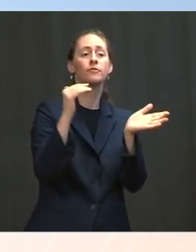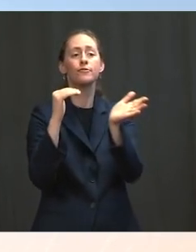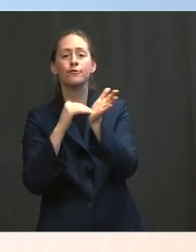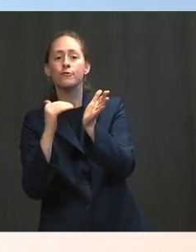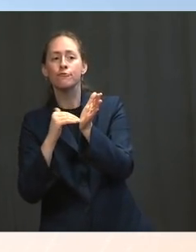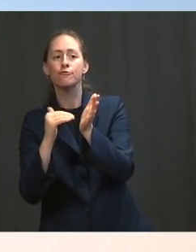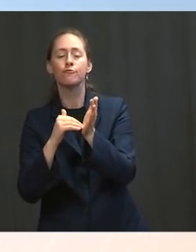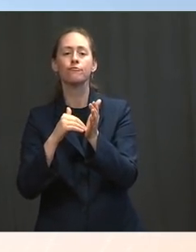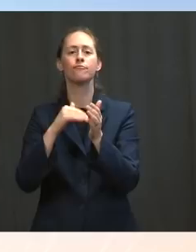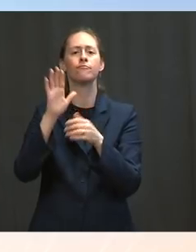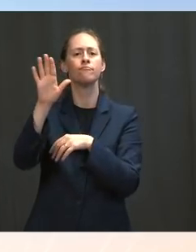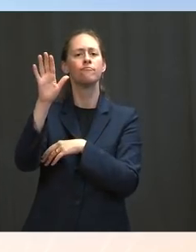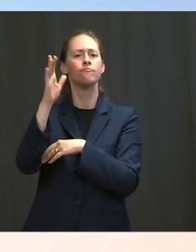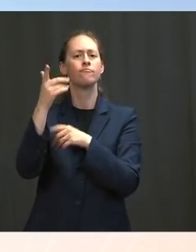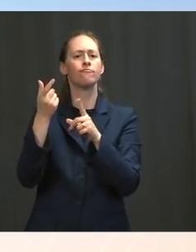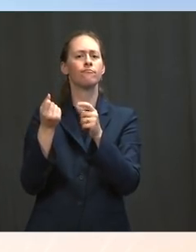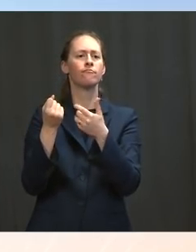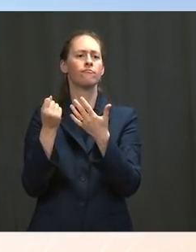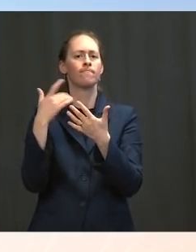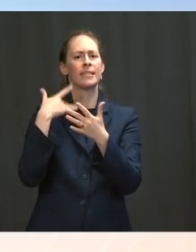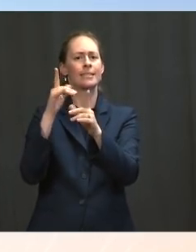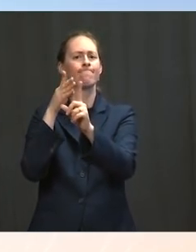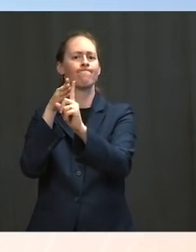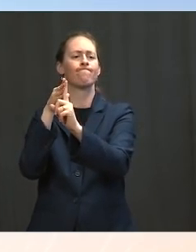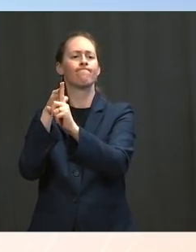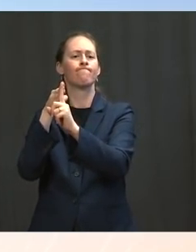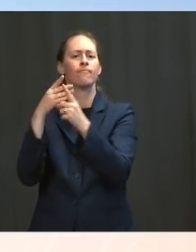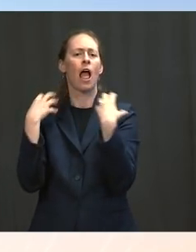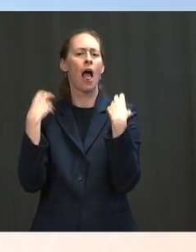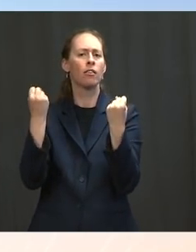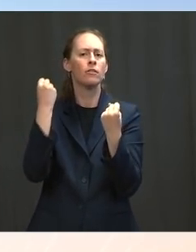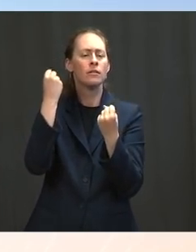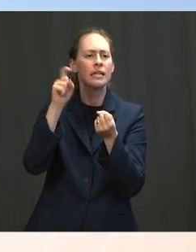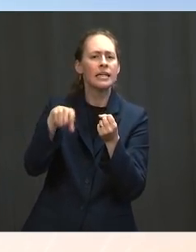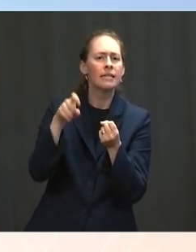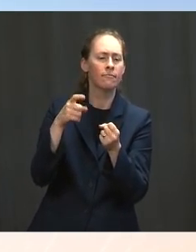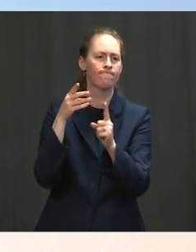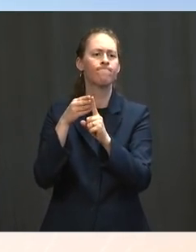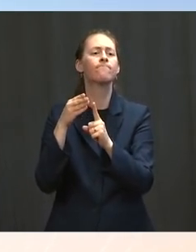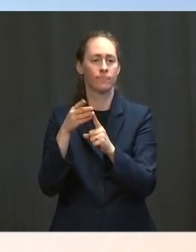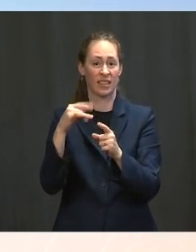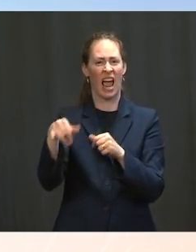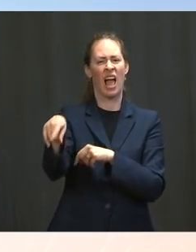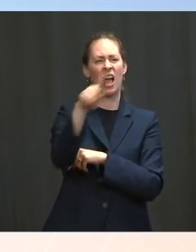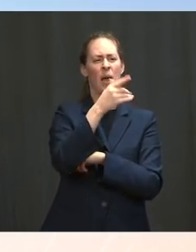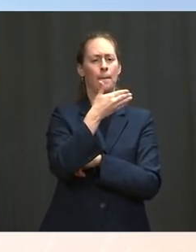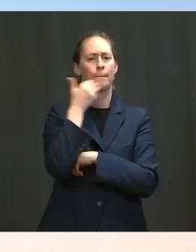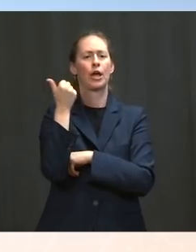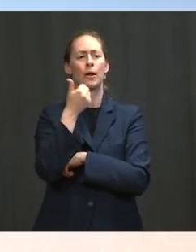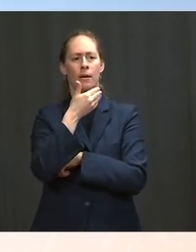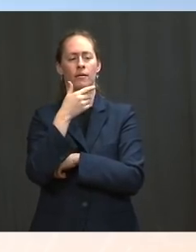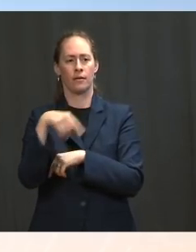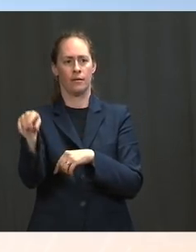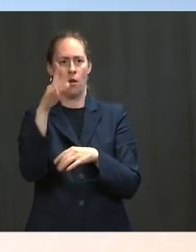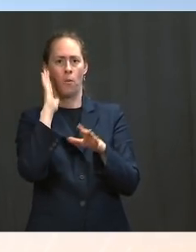And so we're going to continue to utilize and resource the entities where we feel there has been success and where we've seen, through data,